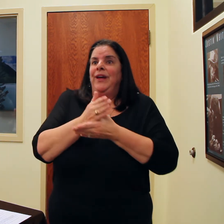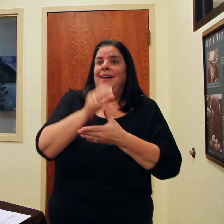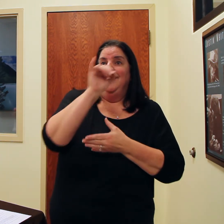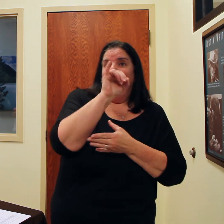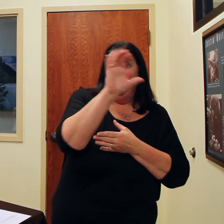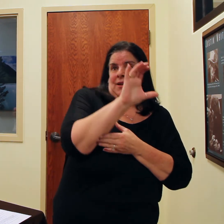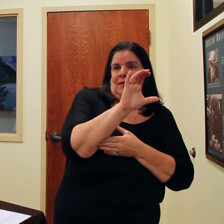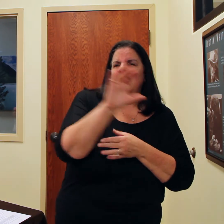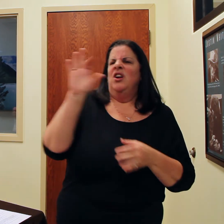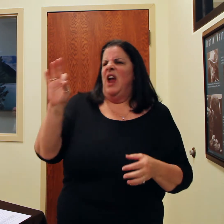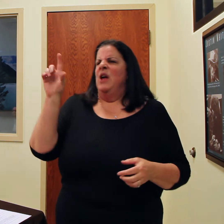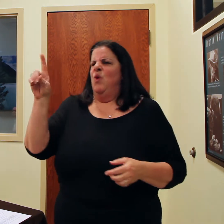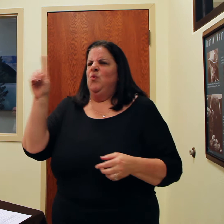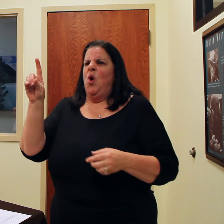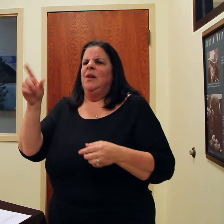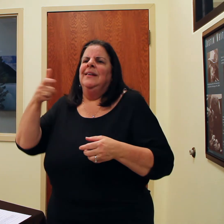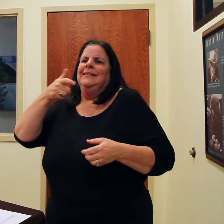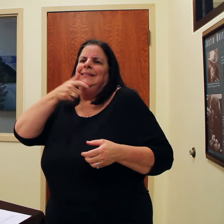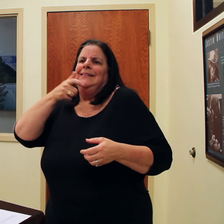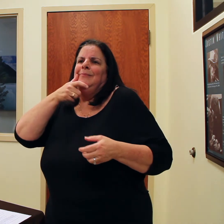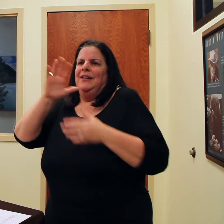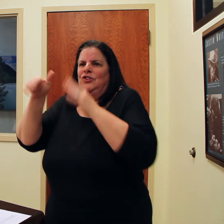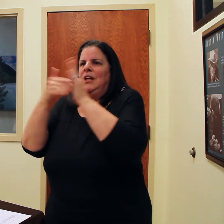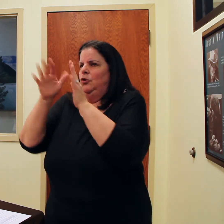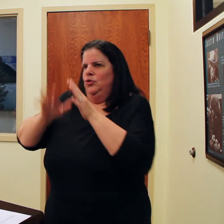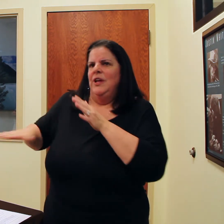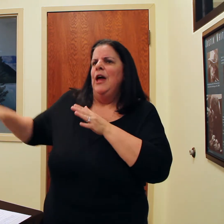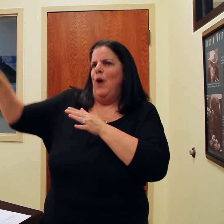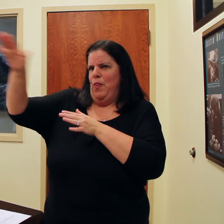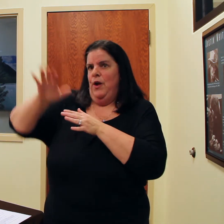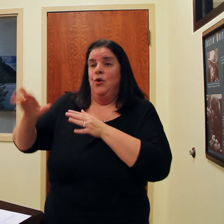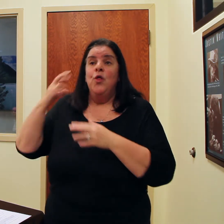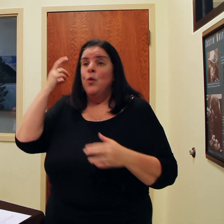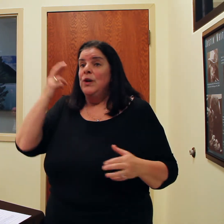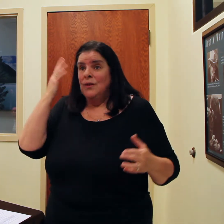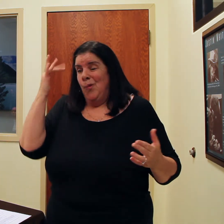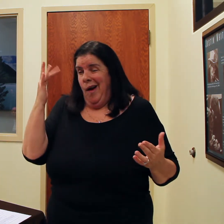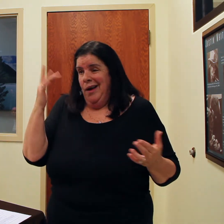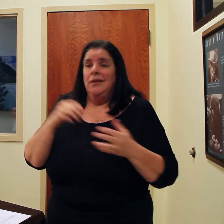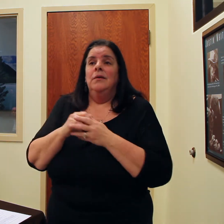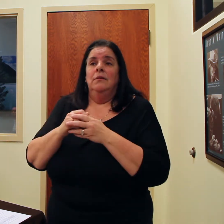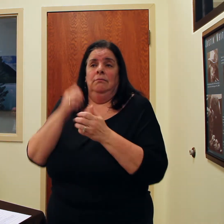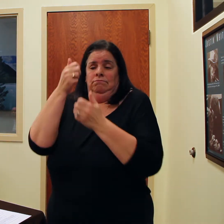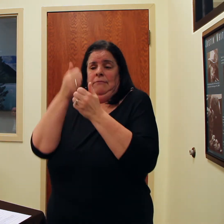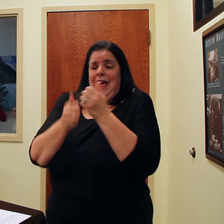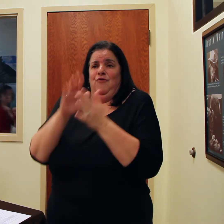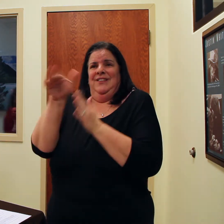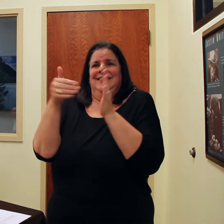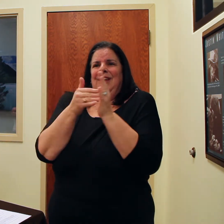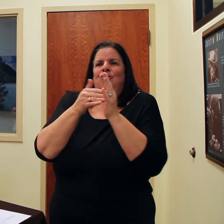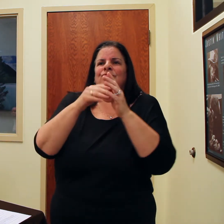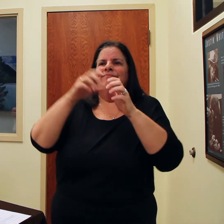or 911 dispatch centers that are out there. The reason is, is because every center works a little bit differently.